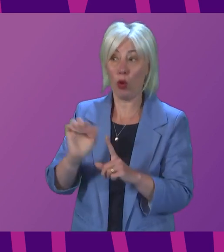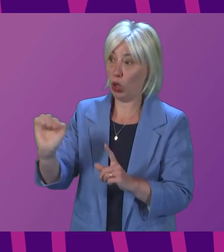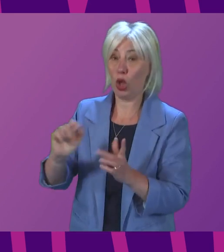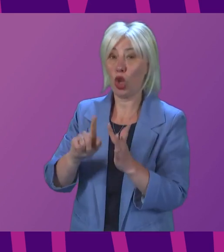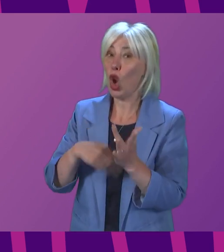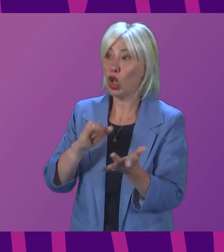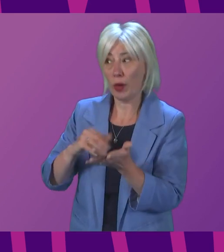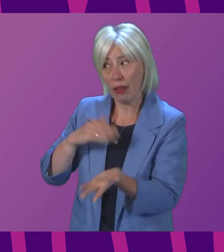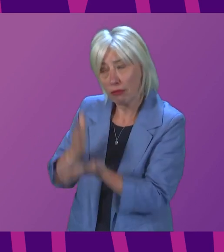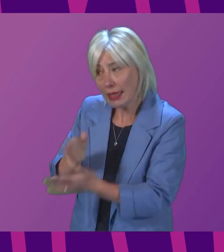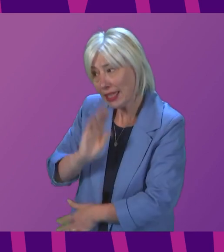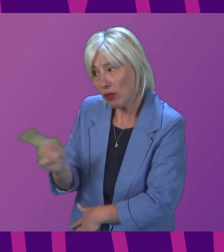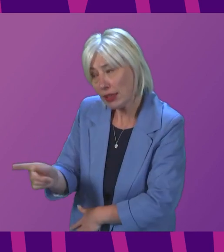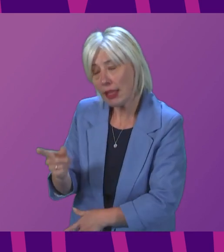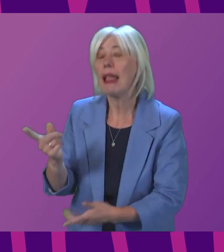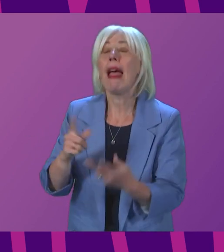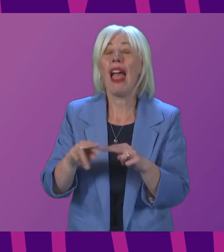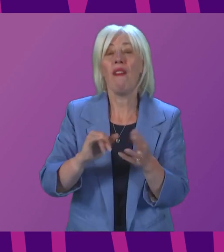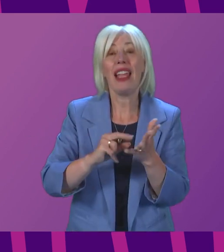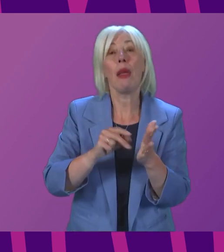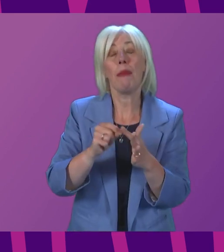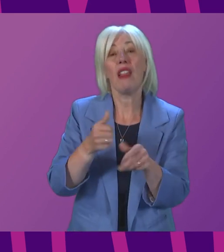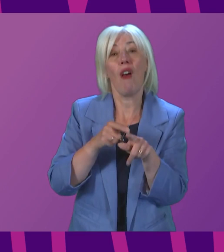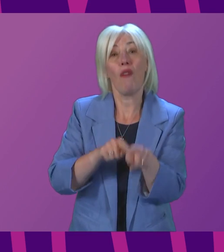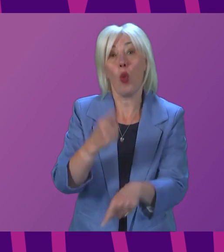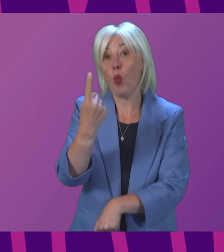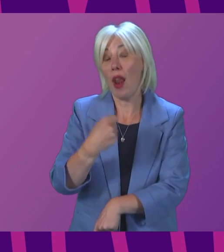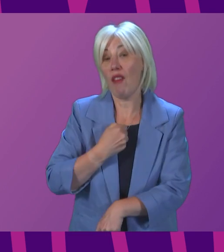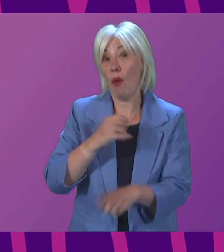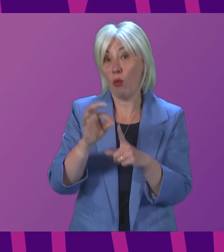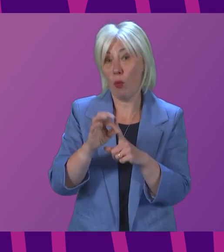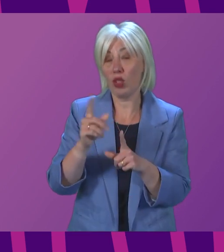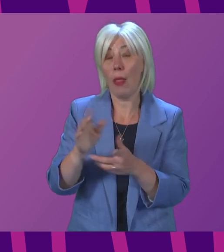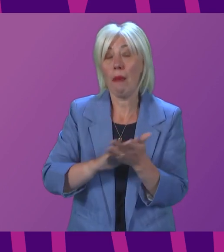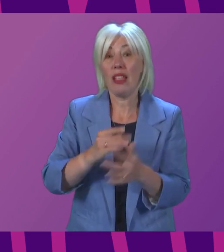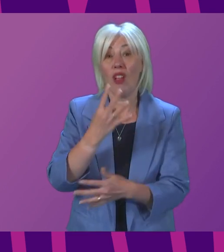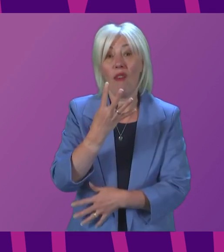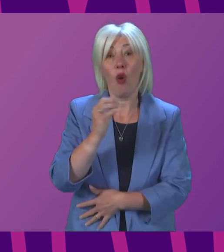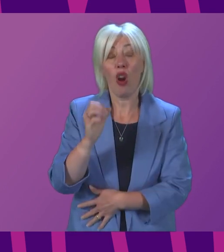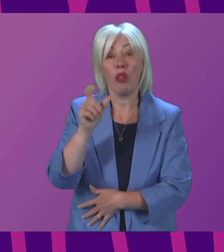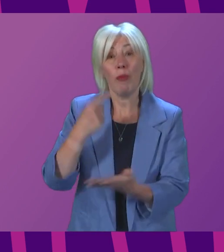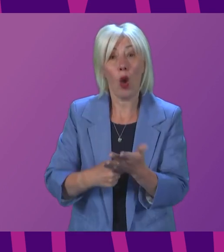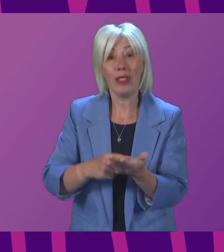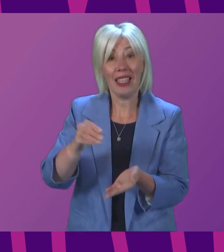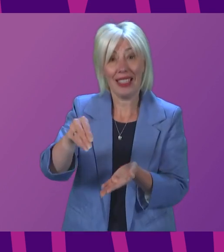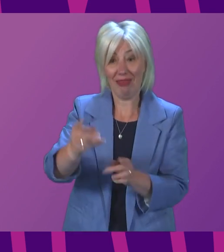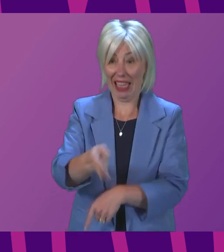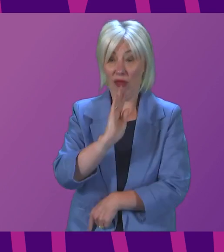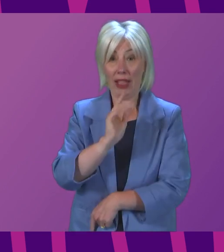Had the SNP followed just one of our proposals, those who are most in need would have received £400 directly into their bank accounts.